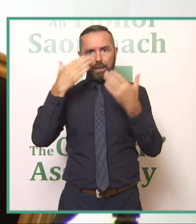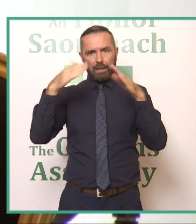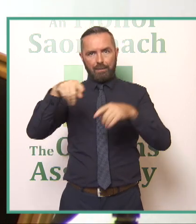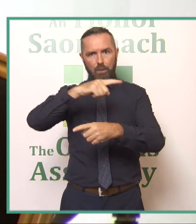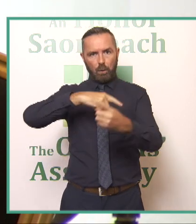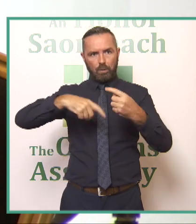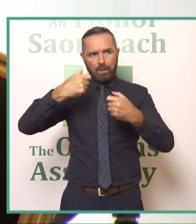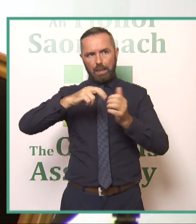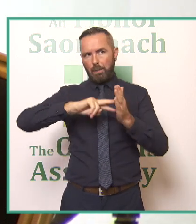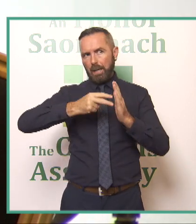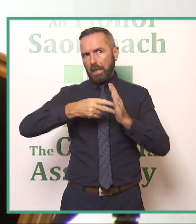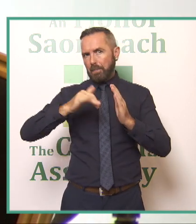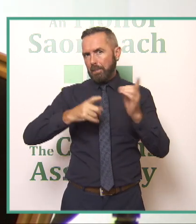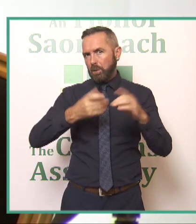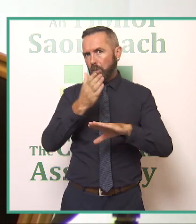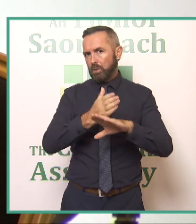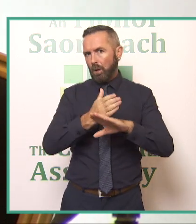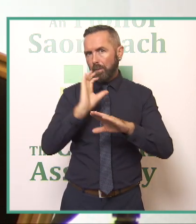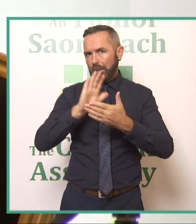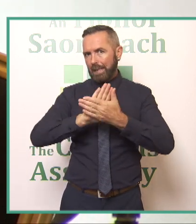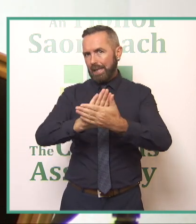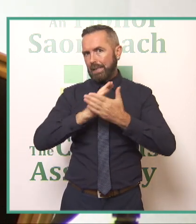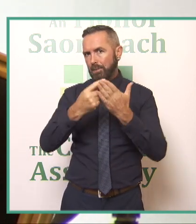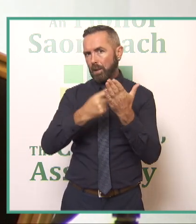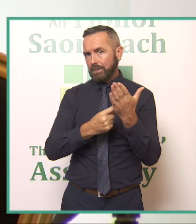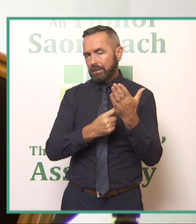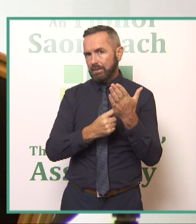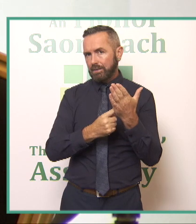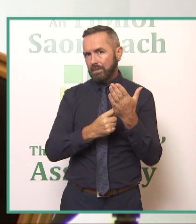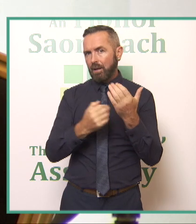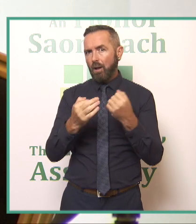might actually do the job and say that goes against the policies of a development plan